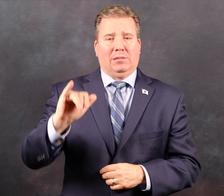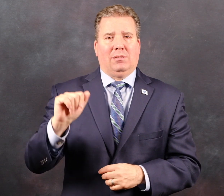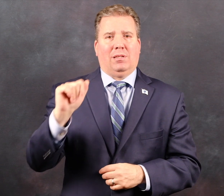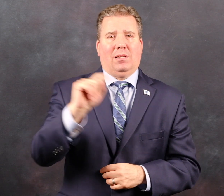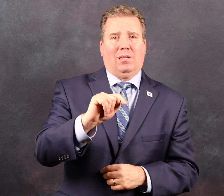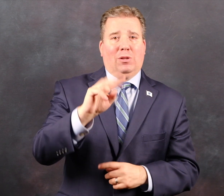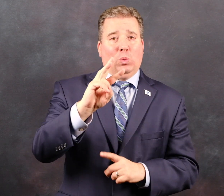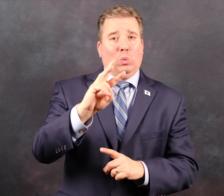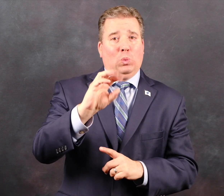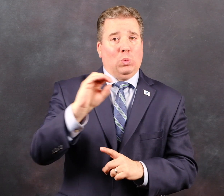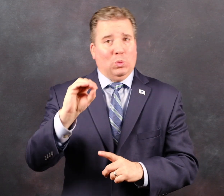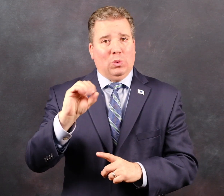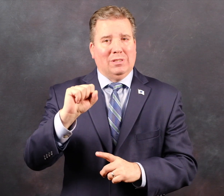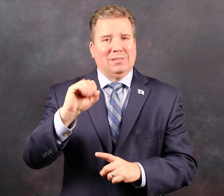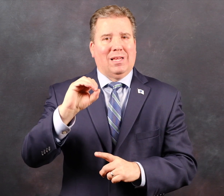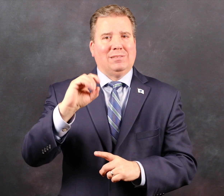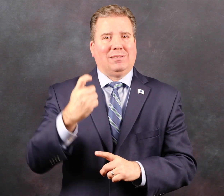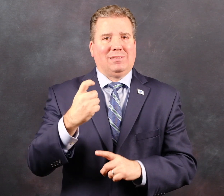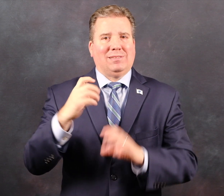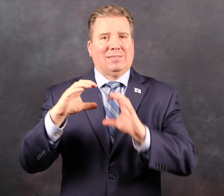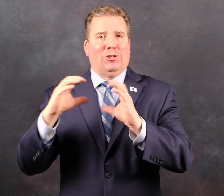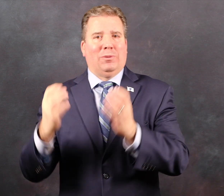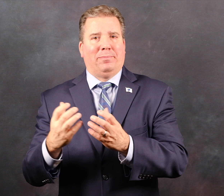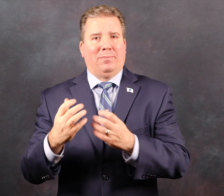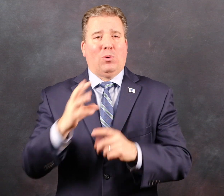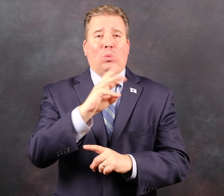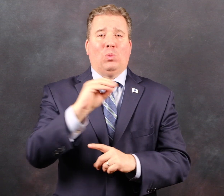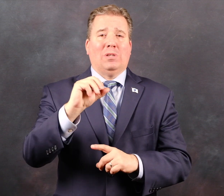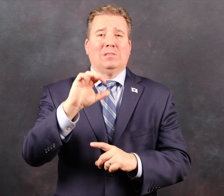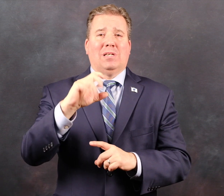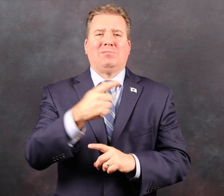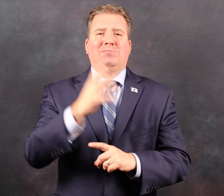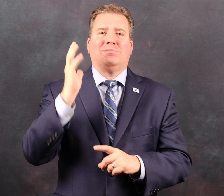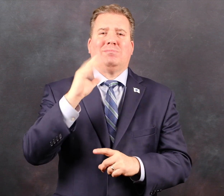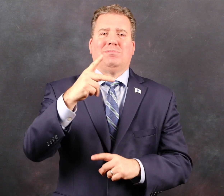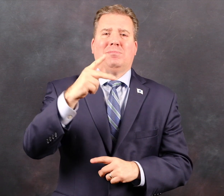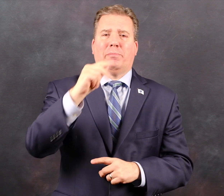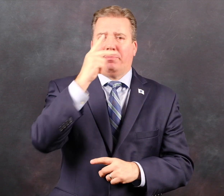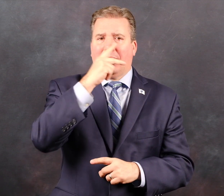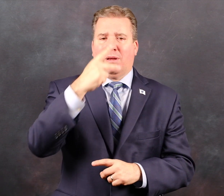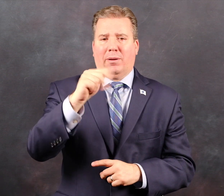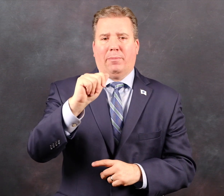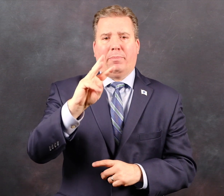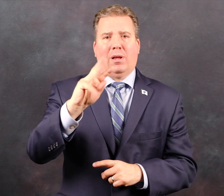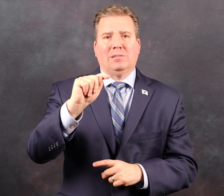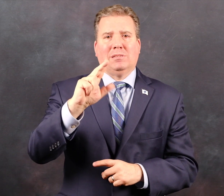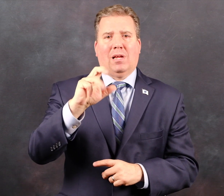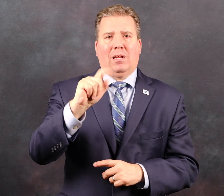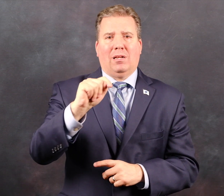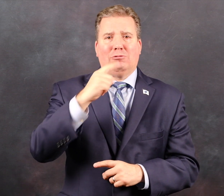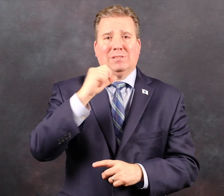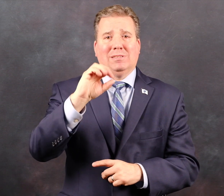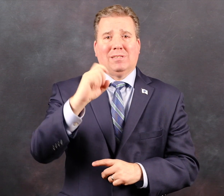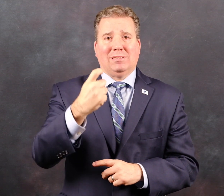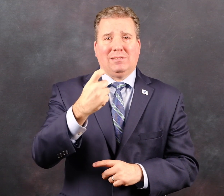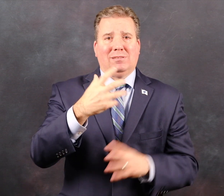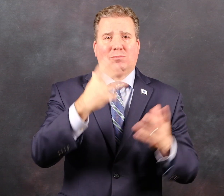As you may know, the former Pawtucket Red Sox team will be relocating to Worcester in the year 2021.